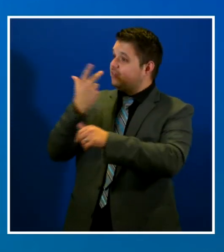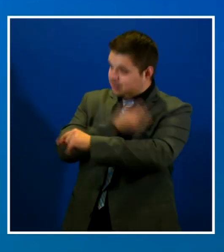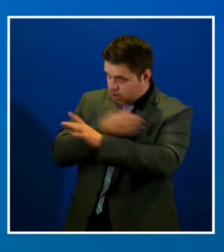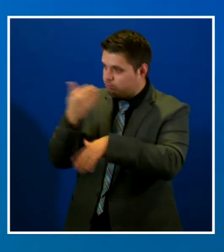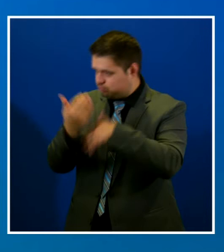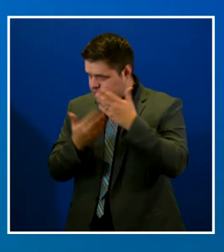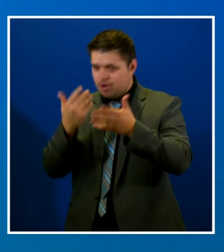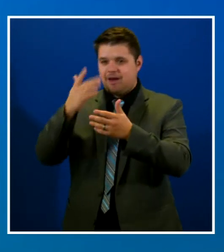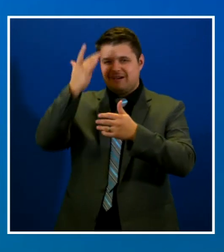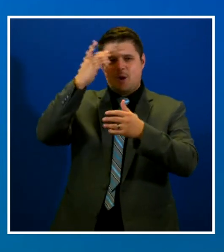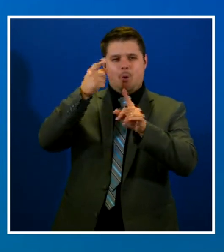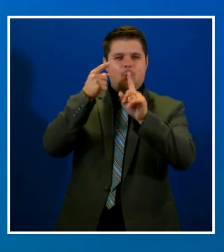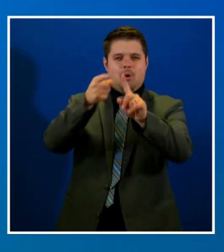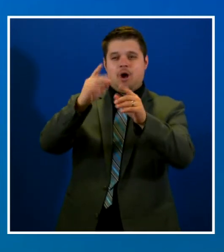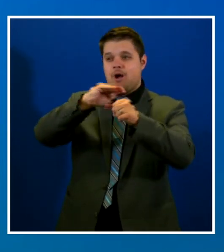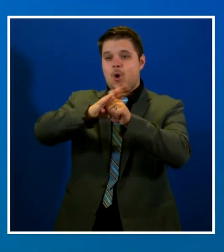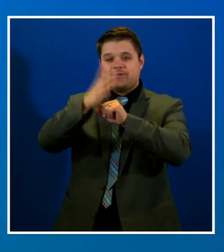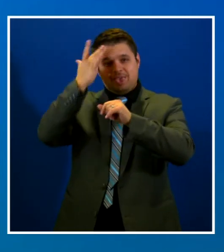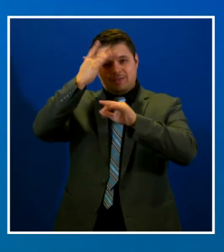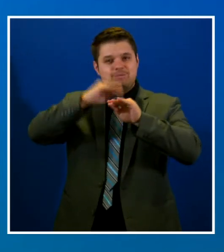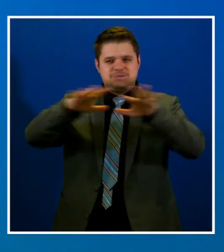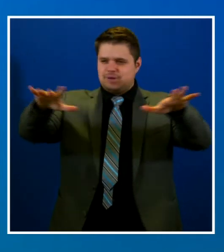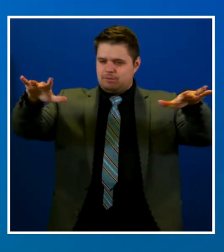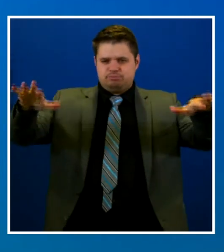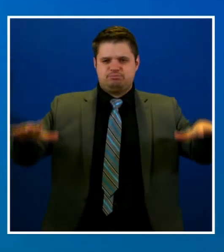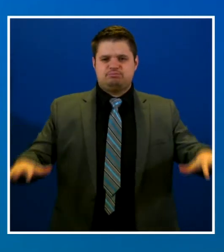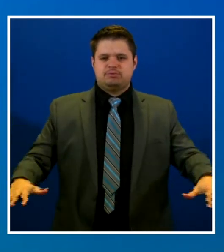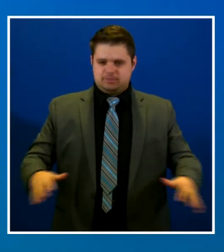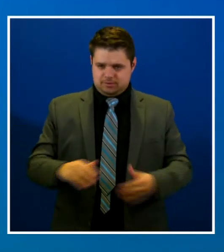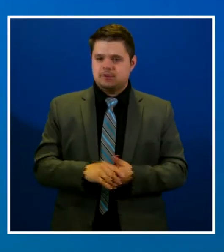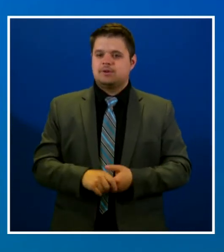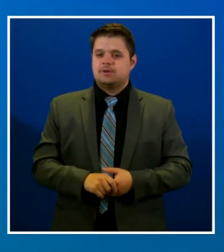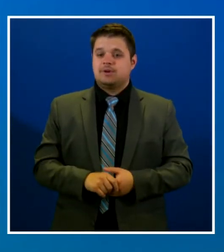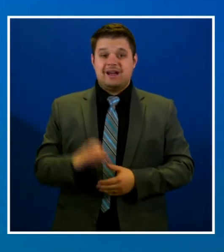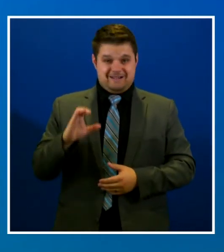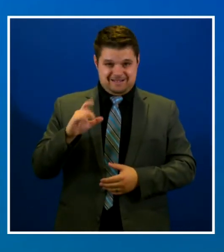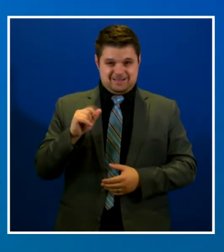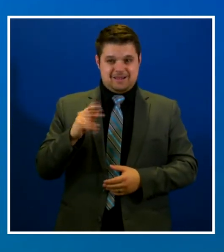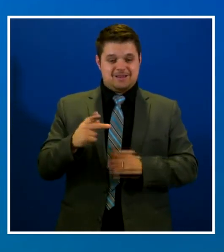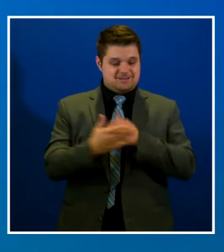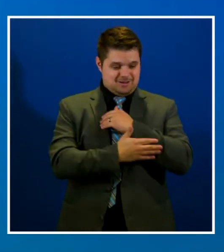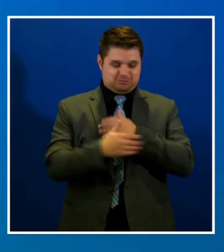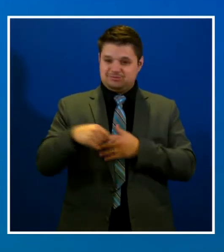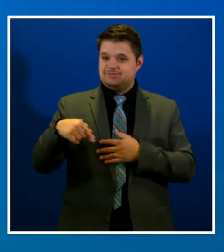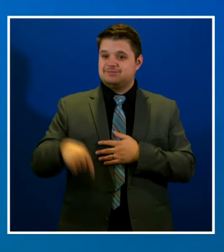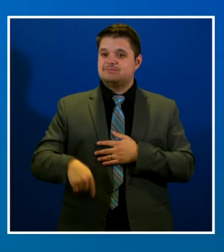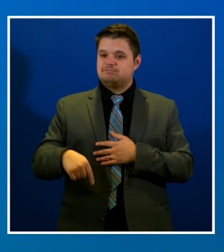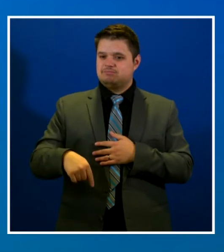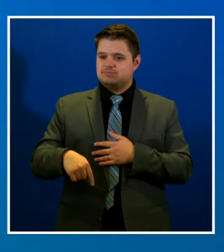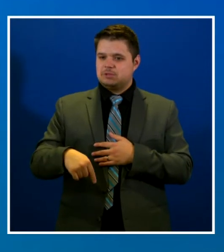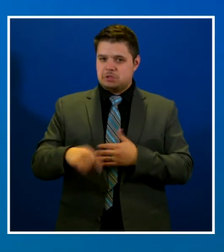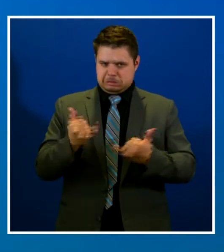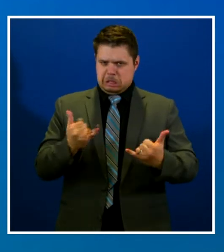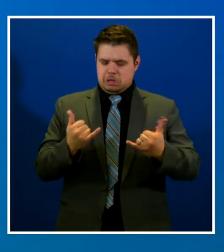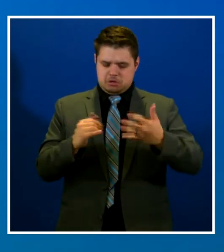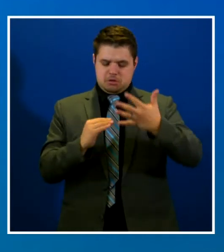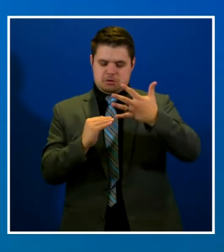Clark County, along with other regions in Washington remains in Phase 2 and many more activities and business operations are